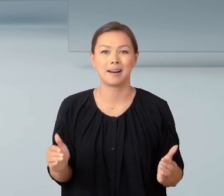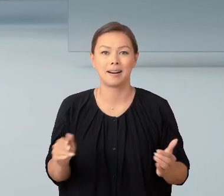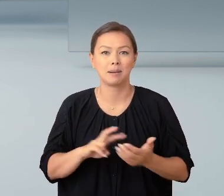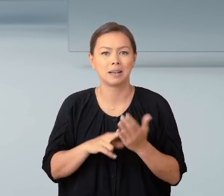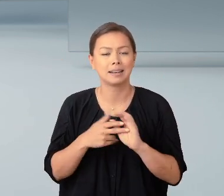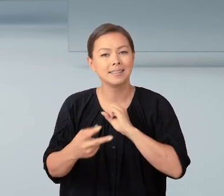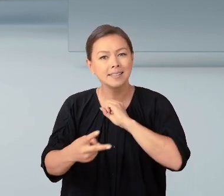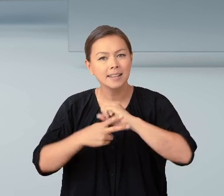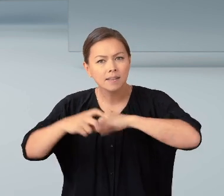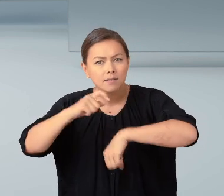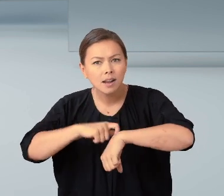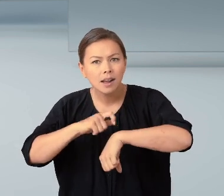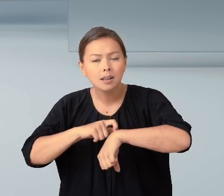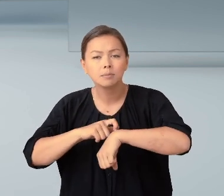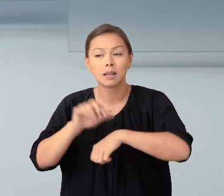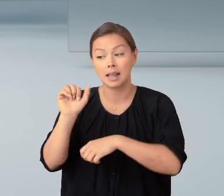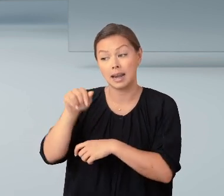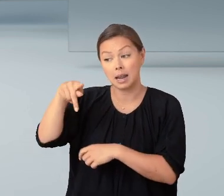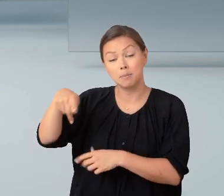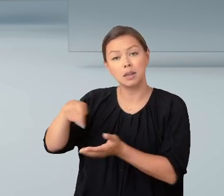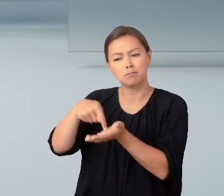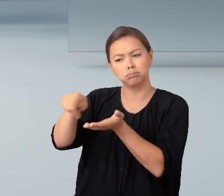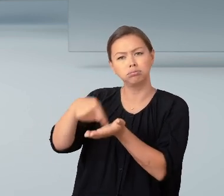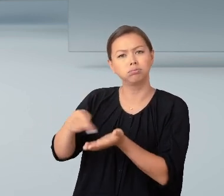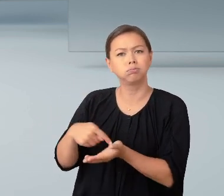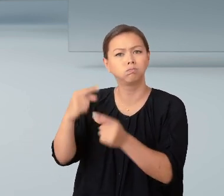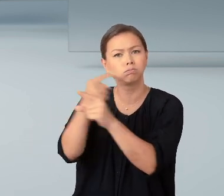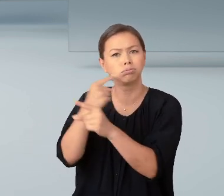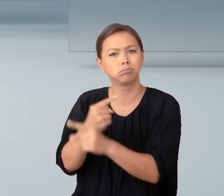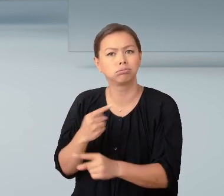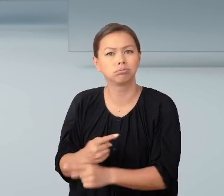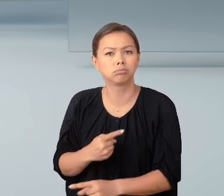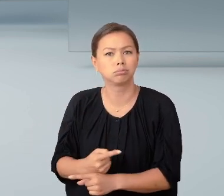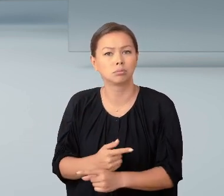current all while building positive supplier relationships with on-time